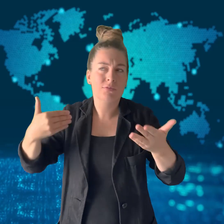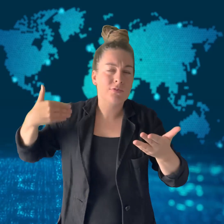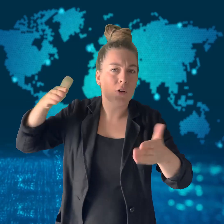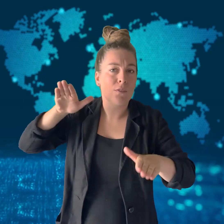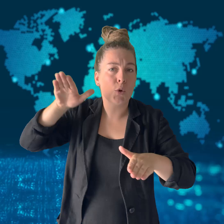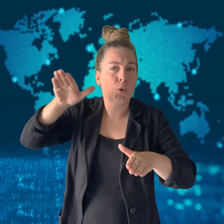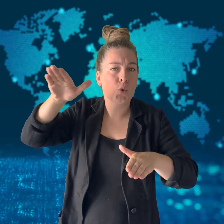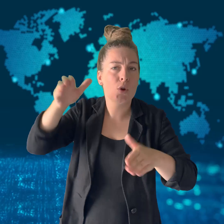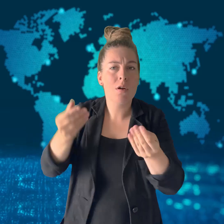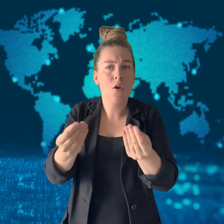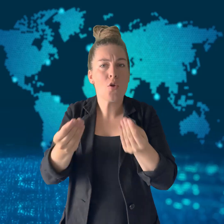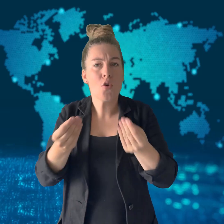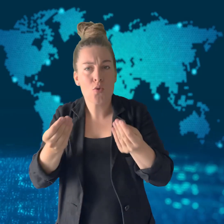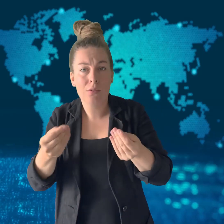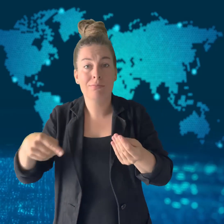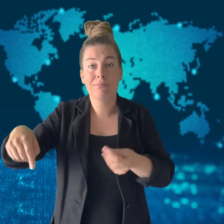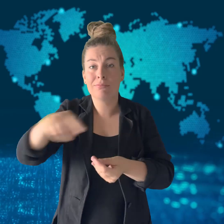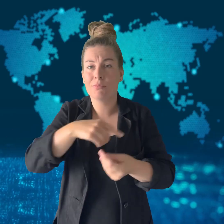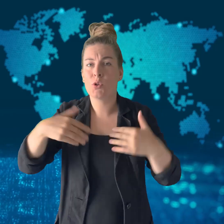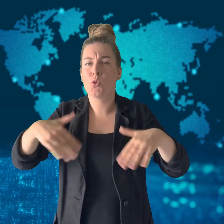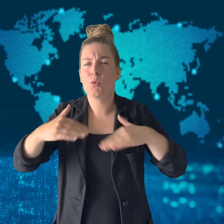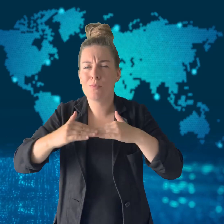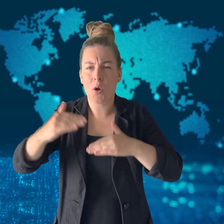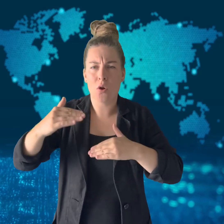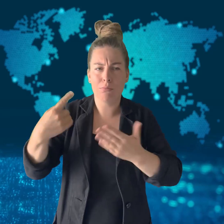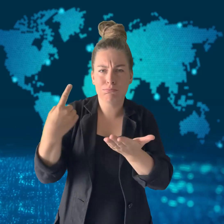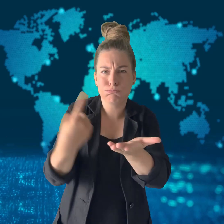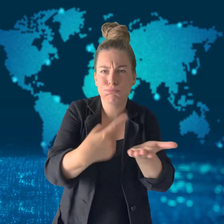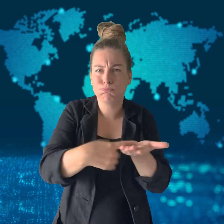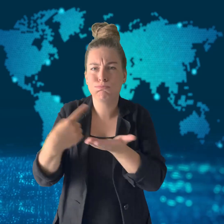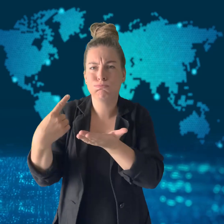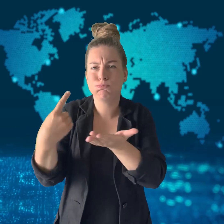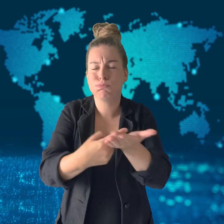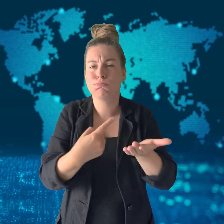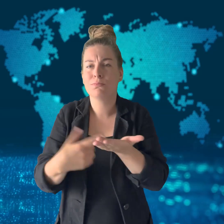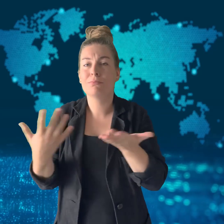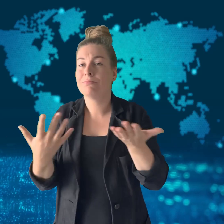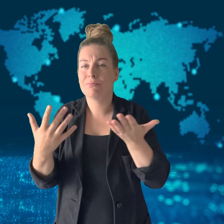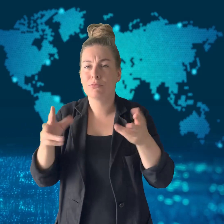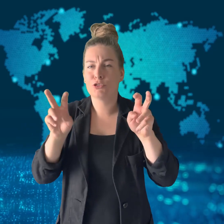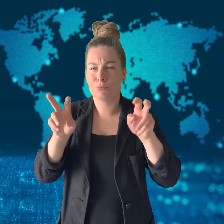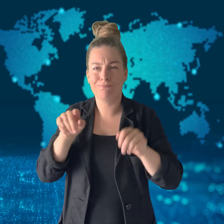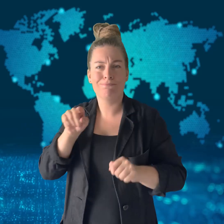Their meetings were dominated by discussions of Ukraine, Russia,